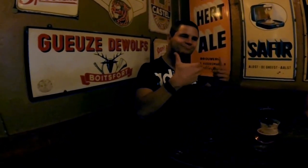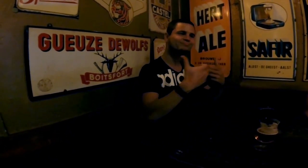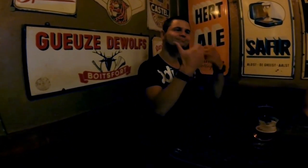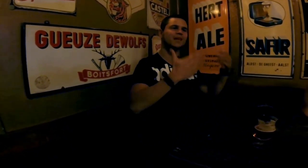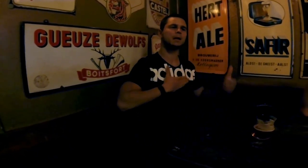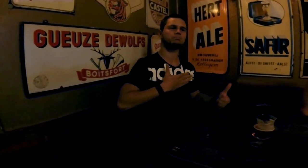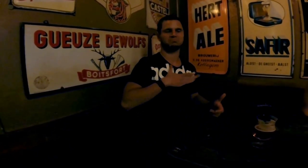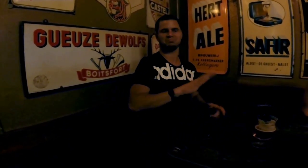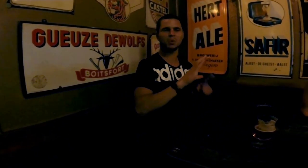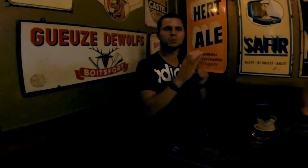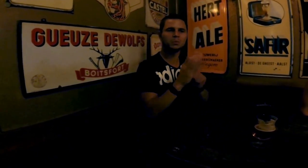It's our culture.